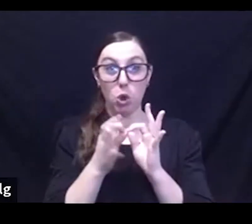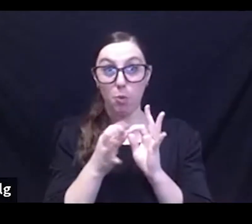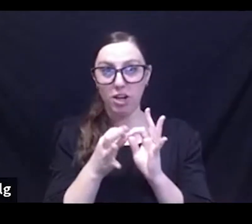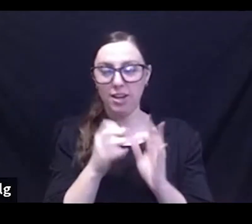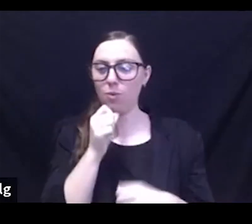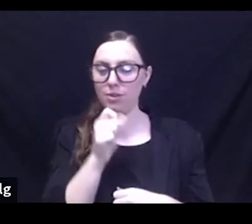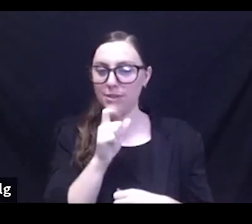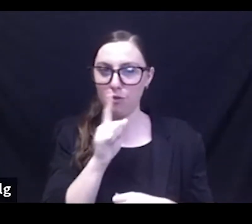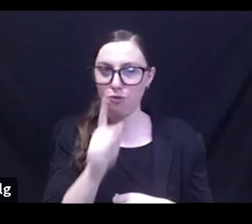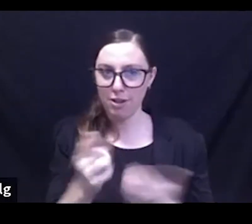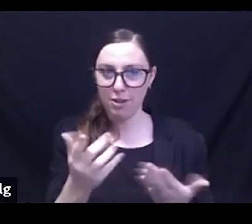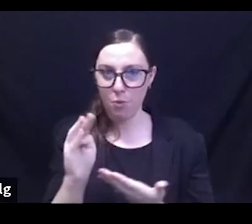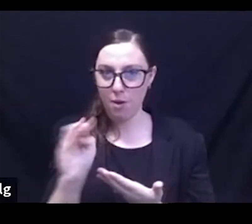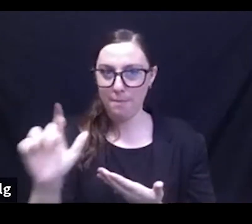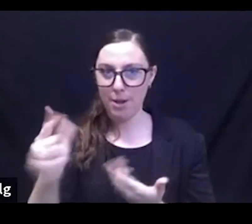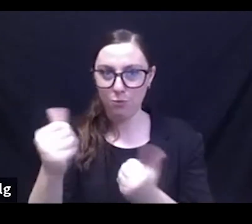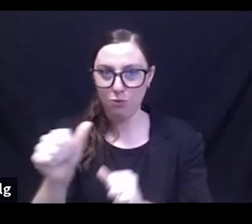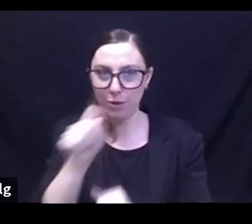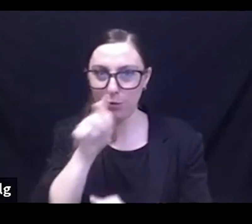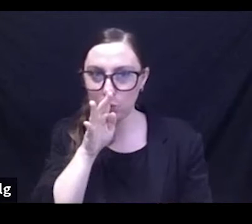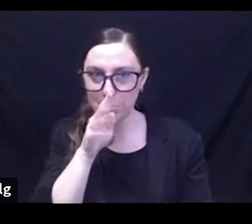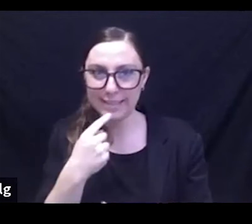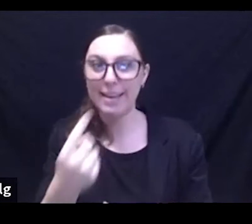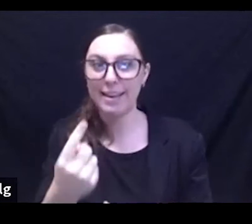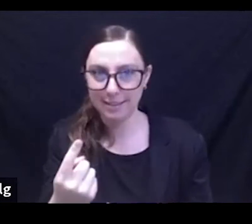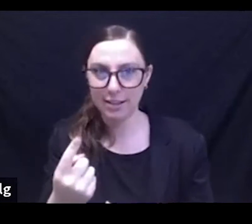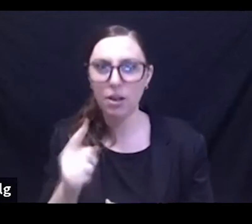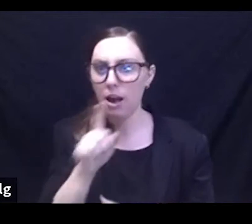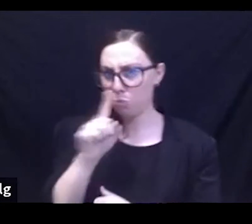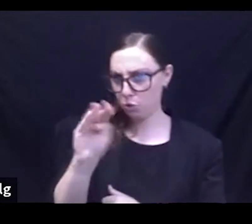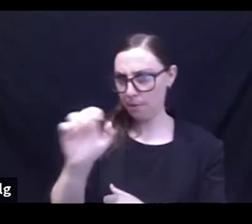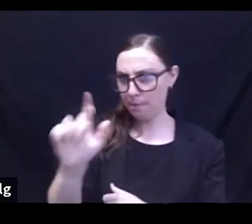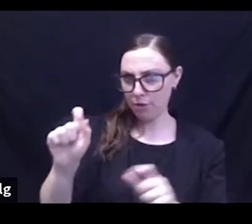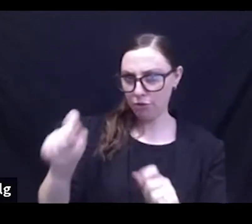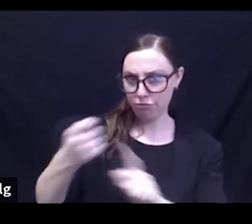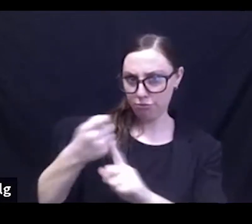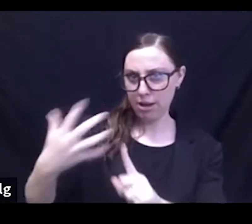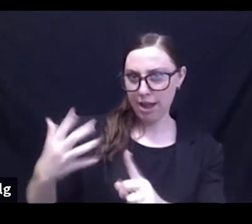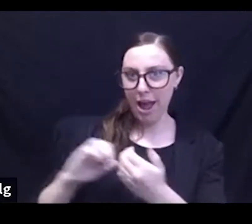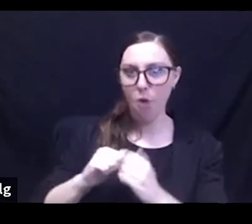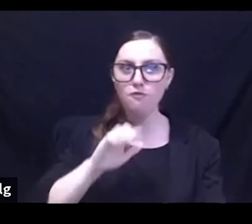not what Michael was saying. I'm sure Michael can speak to how frustrating that